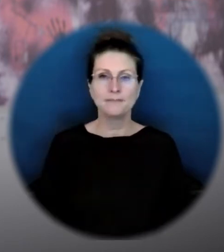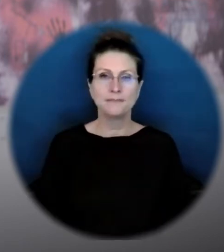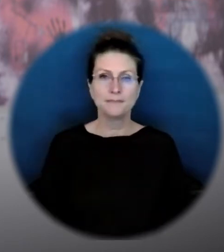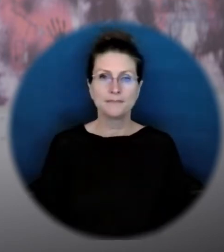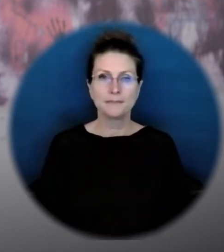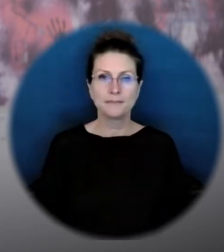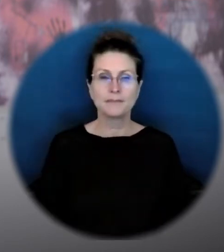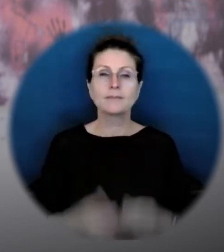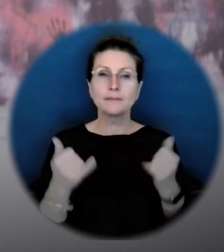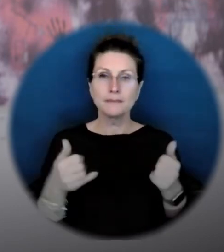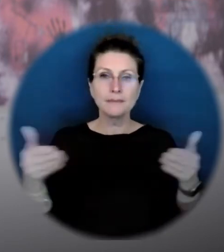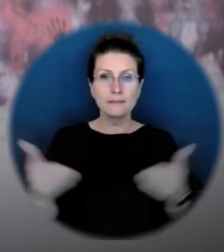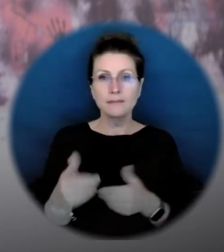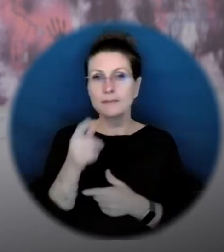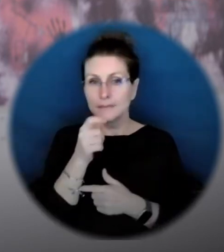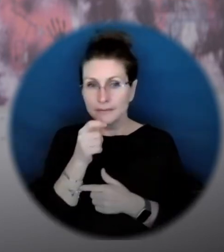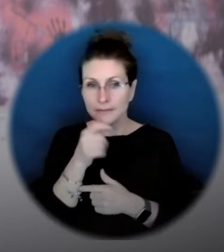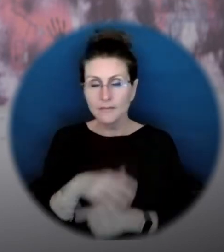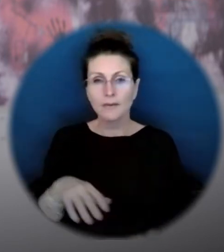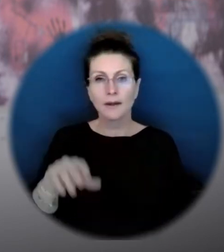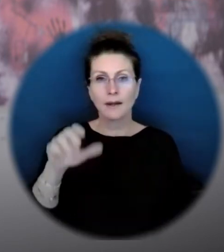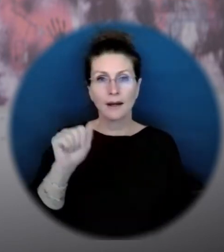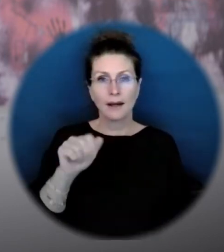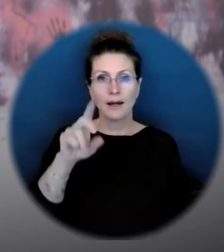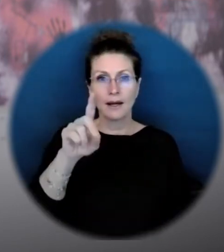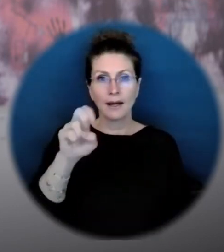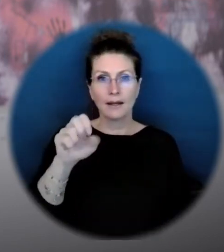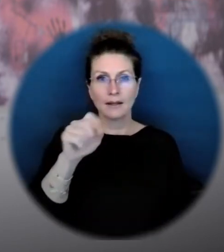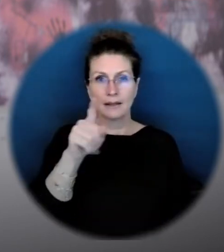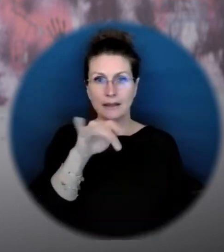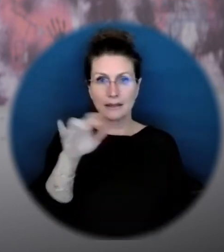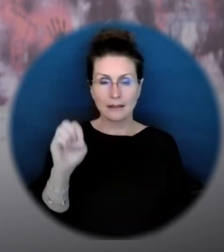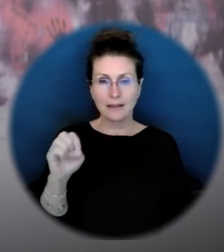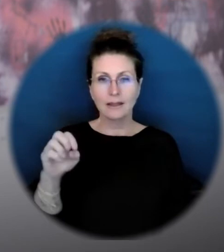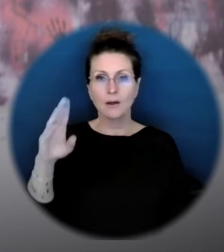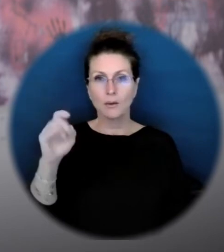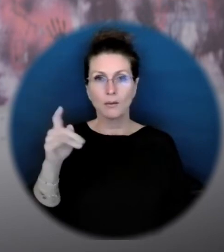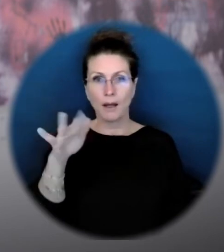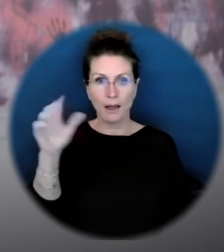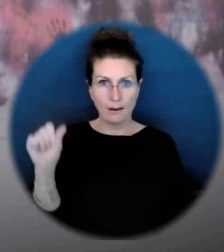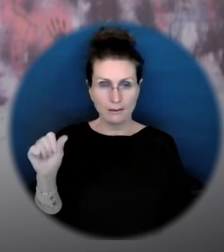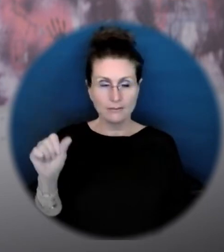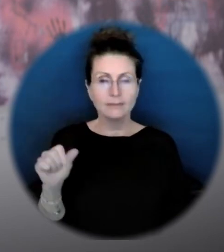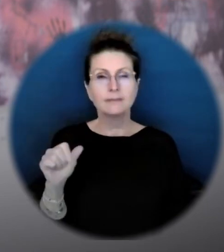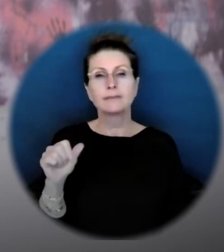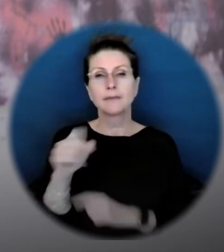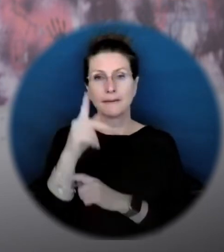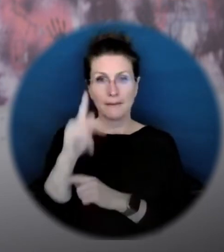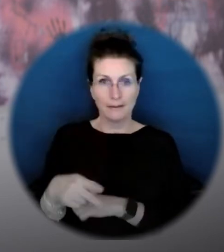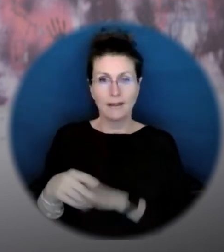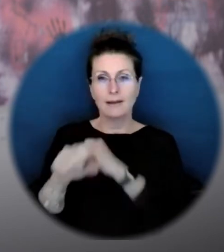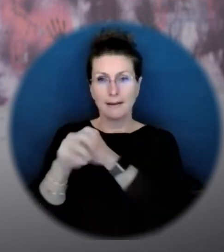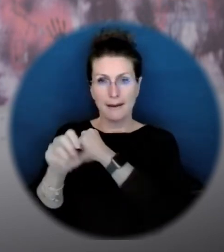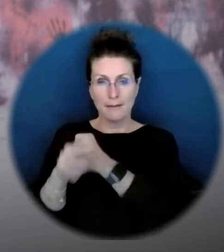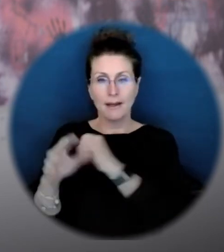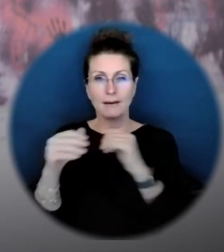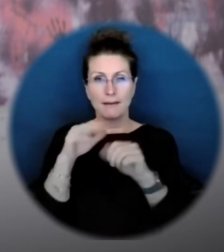I would now like to introduce Adaeze Mbalaja, Vice-President Campaigns and Advocacy